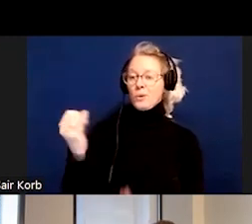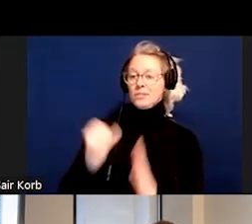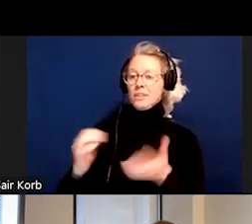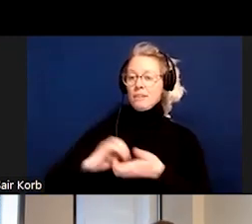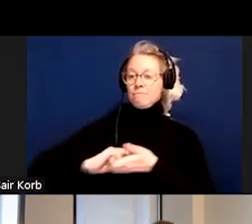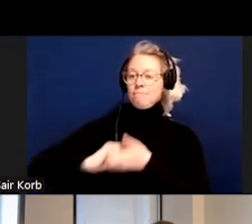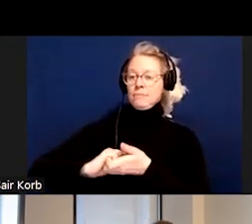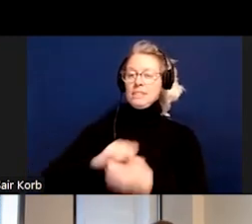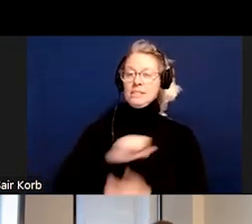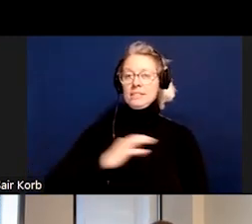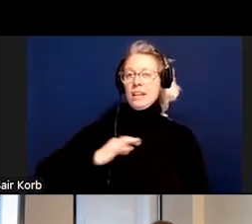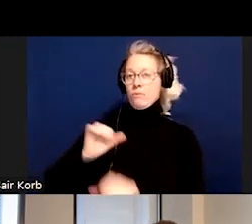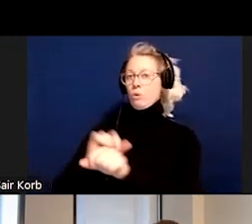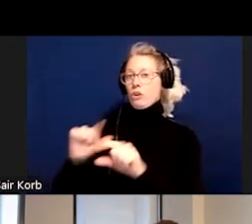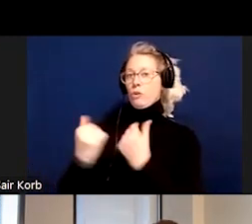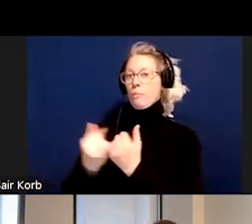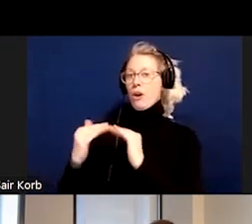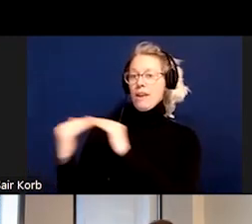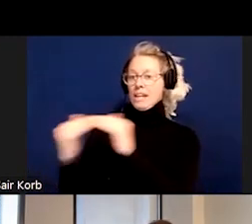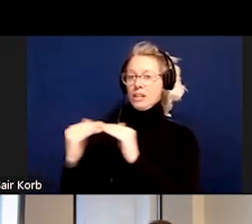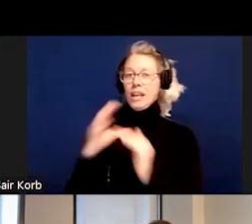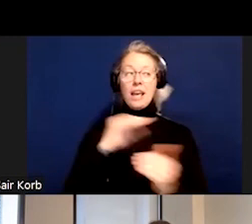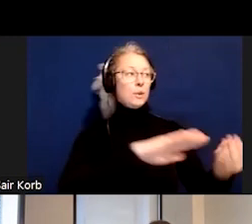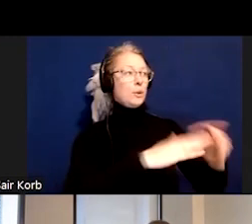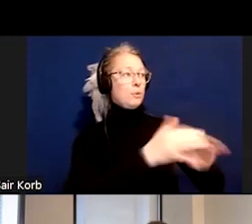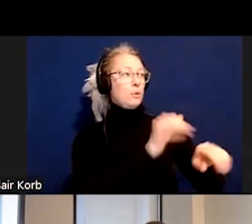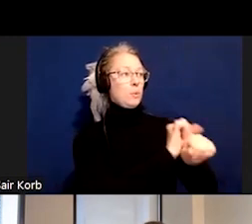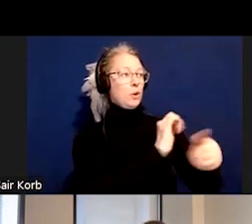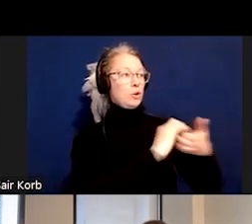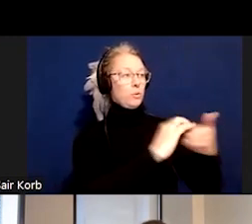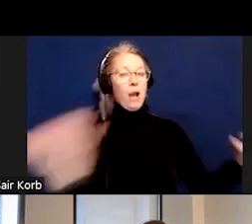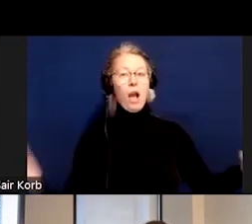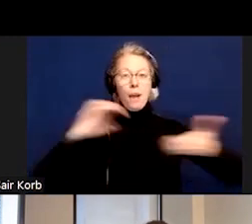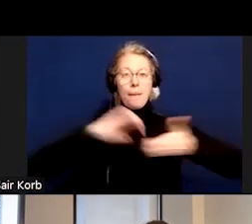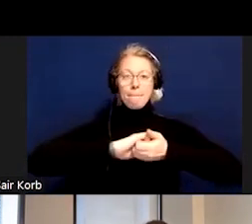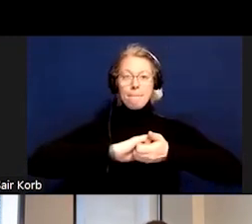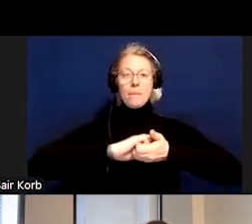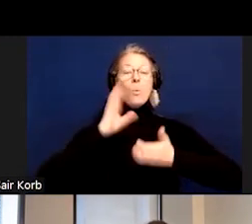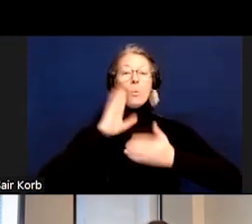on Equity and our Community Working Group, and relaunched as a public-facing program.